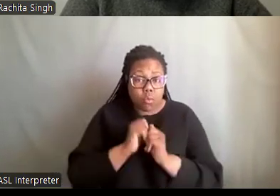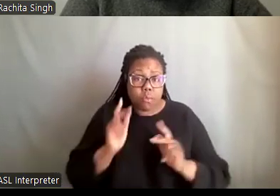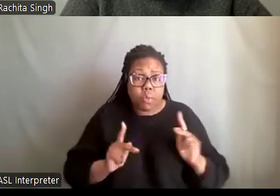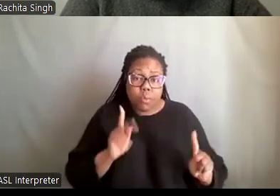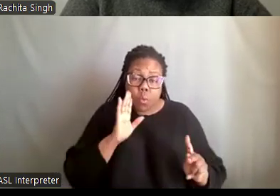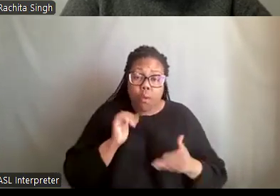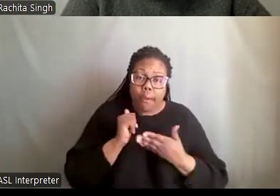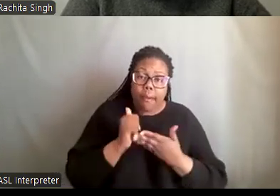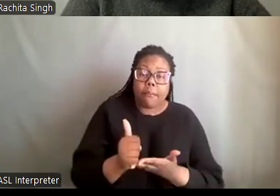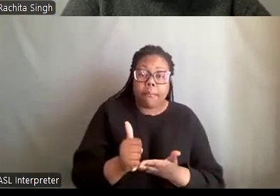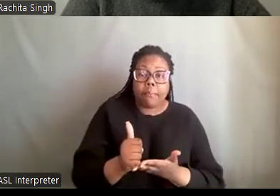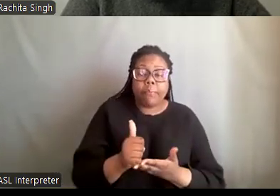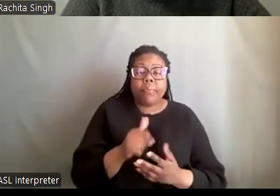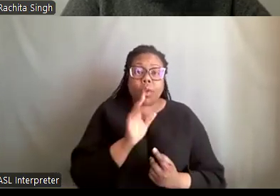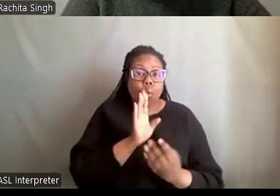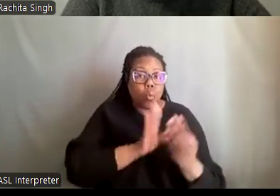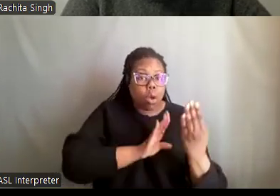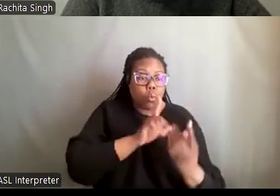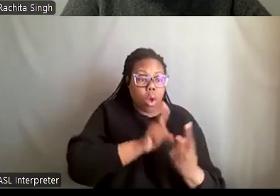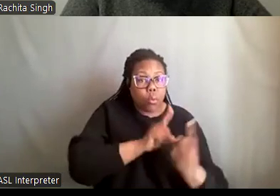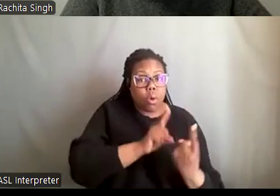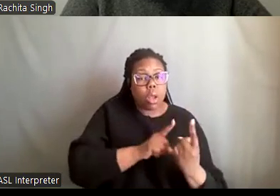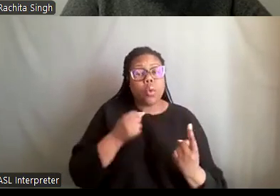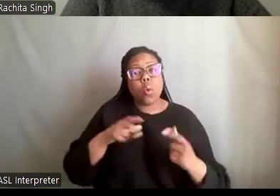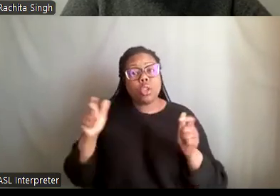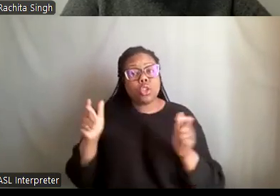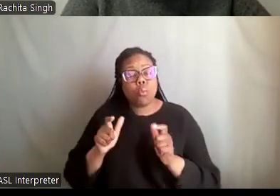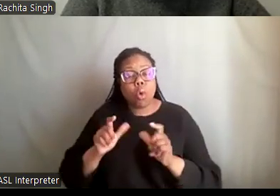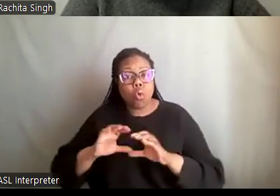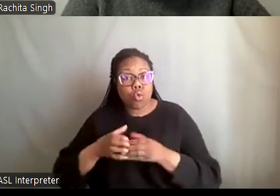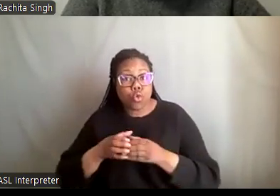intentional conversations with folks, one-on-one or in small